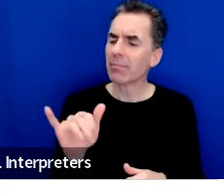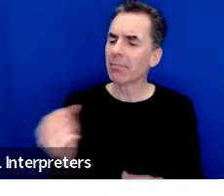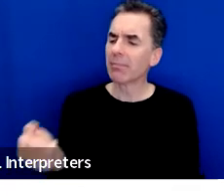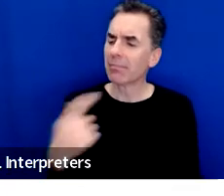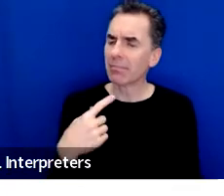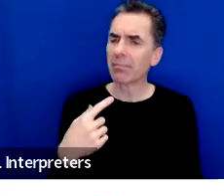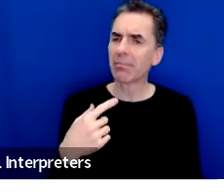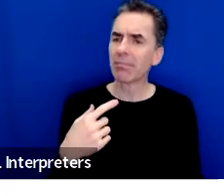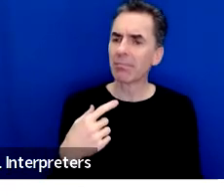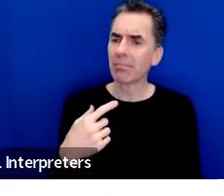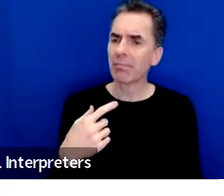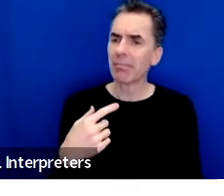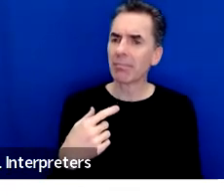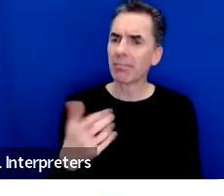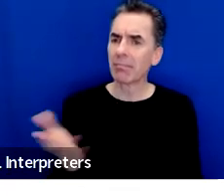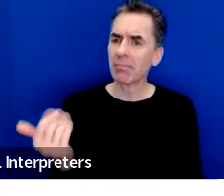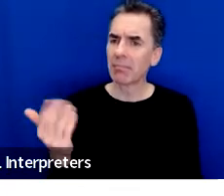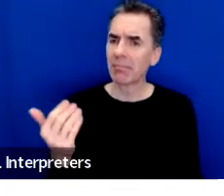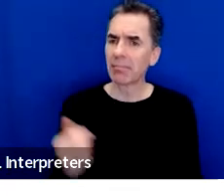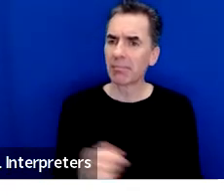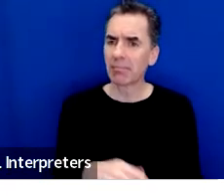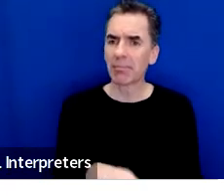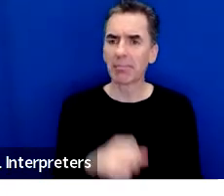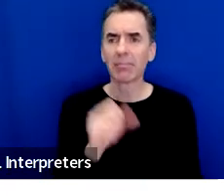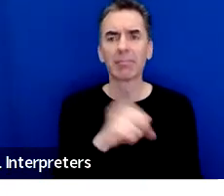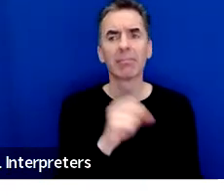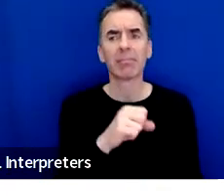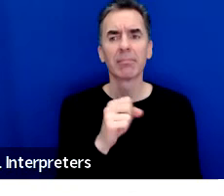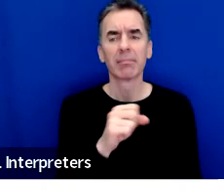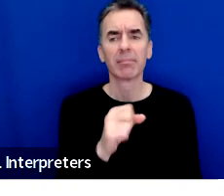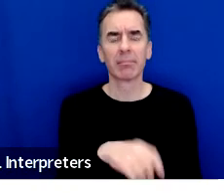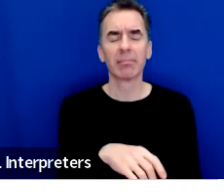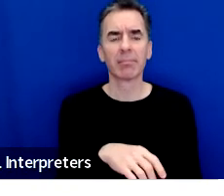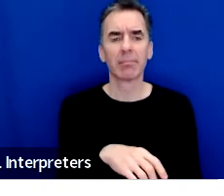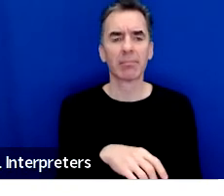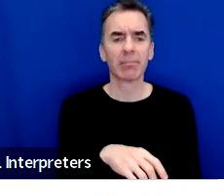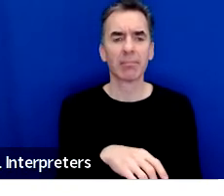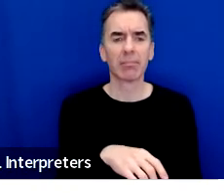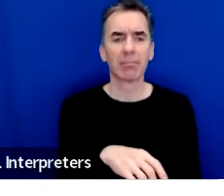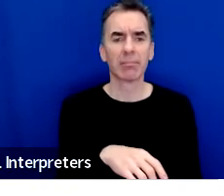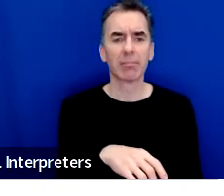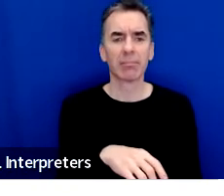or did you have a question, Ken? Yeah, I did. And, you know, I think part of it is just because I'm you know, I'm